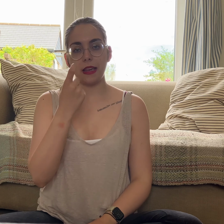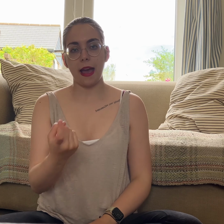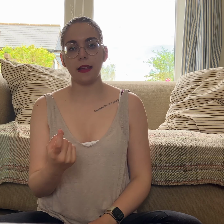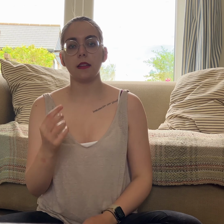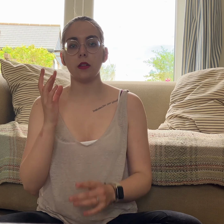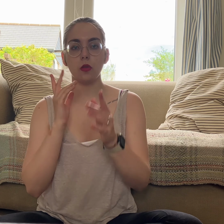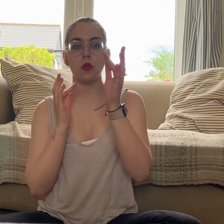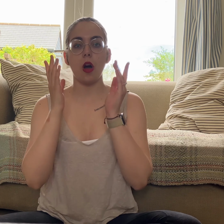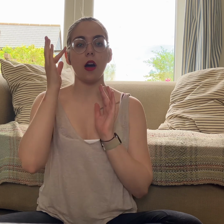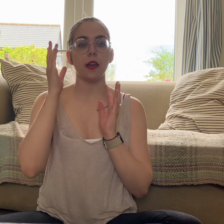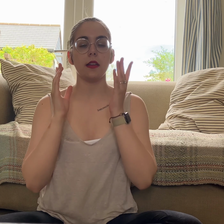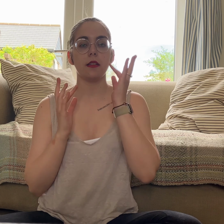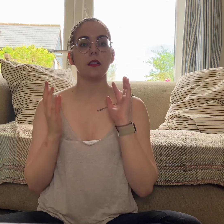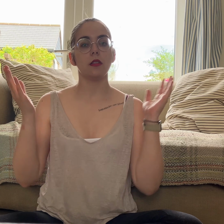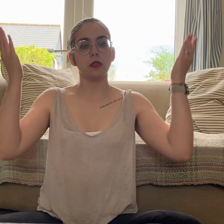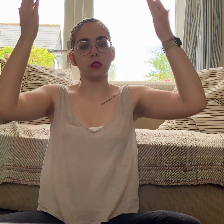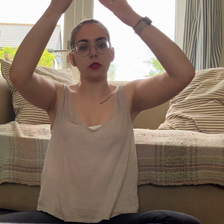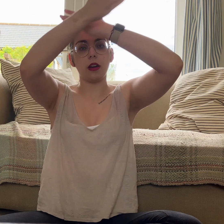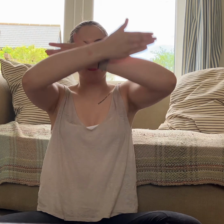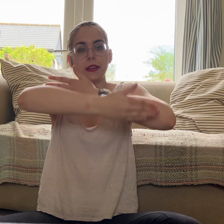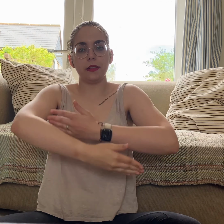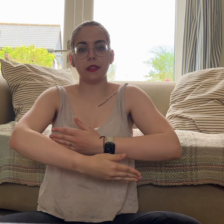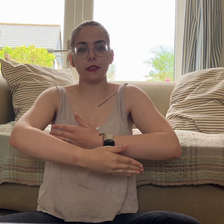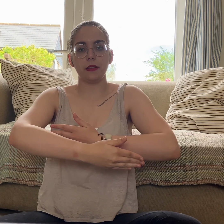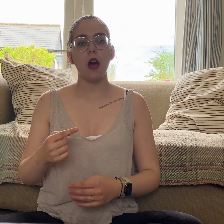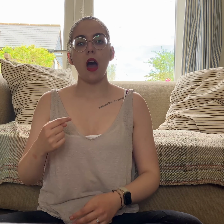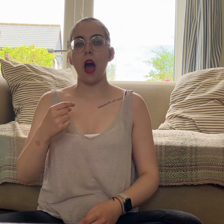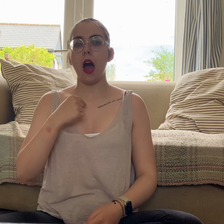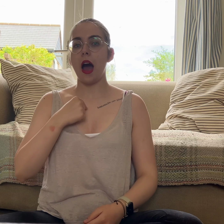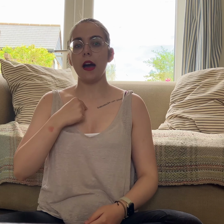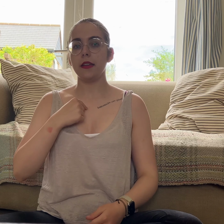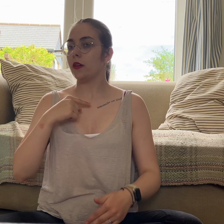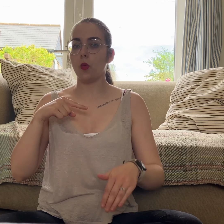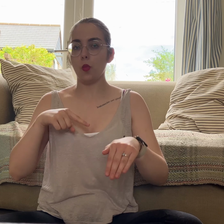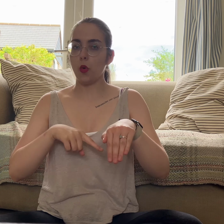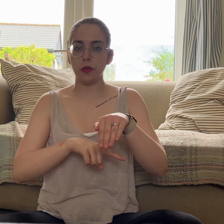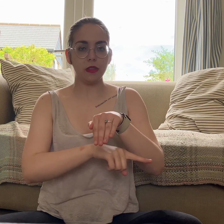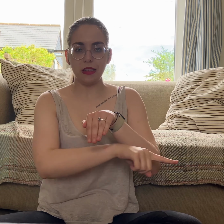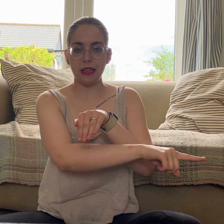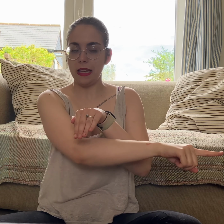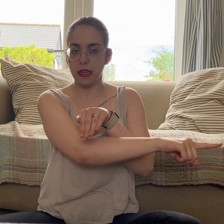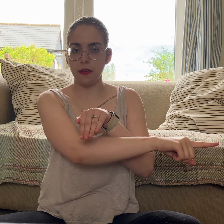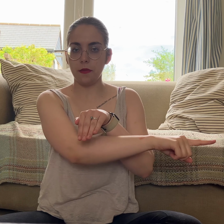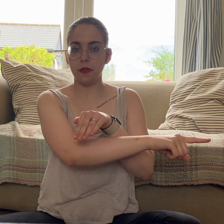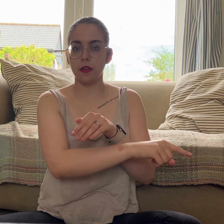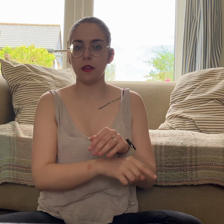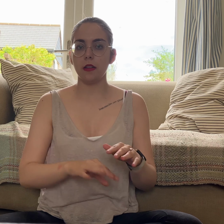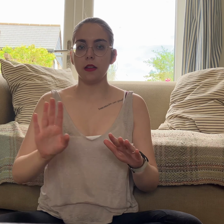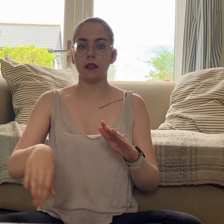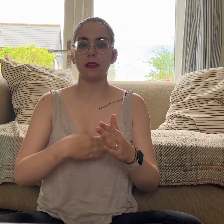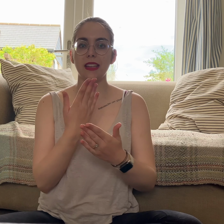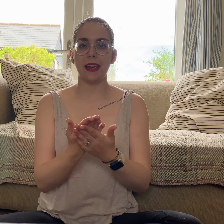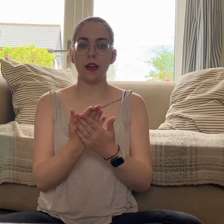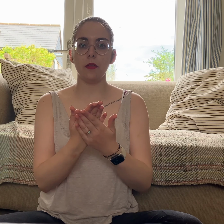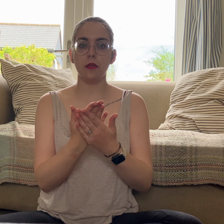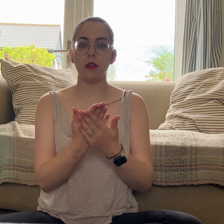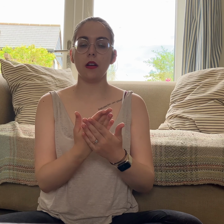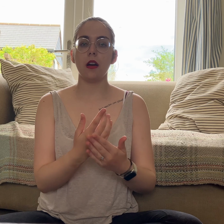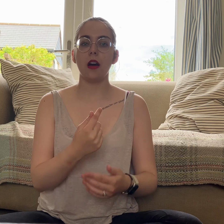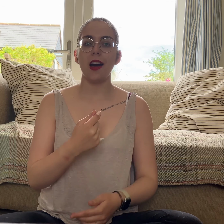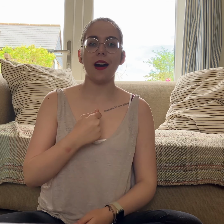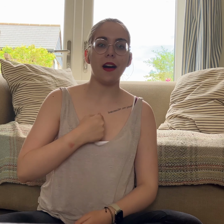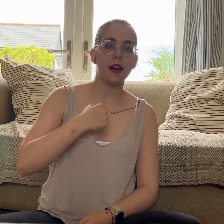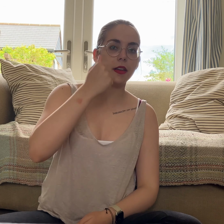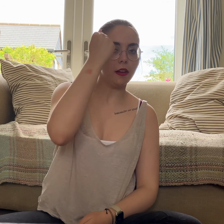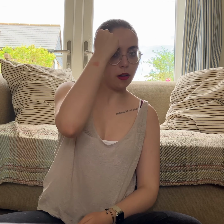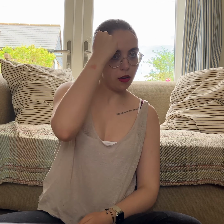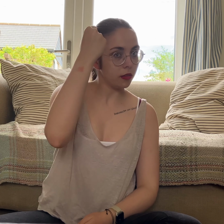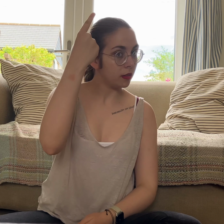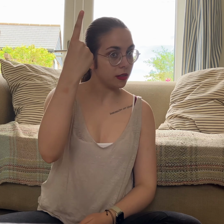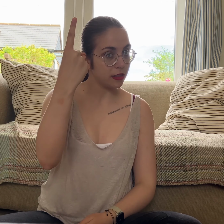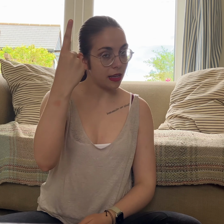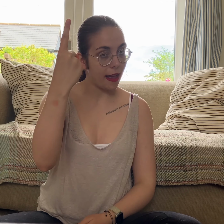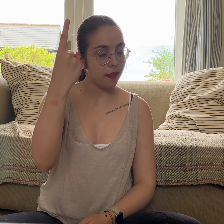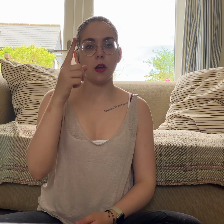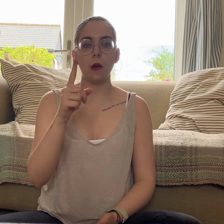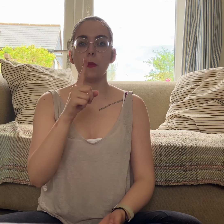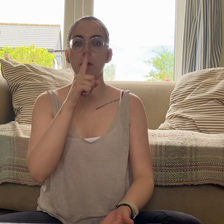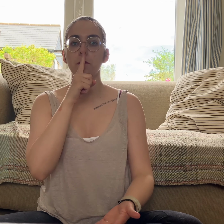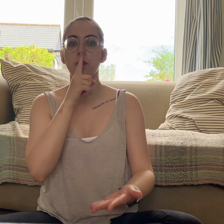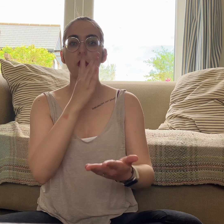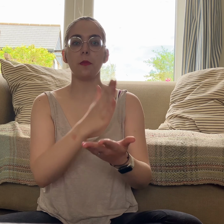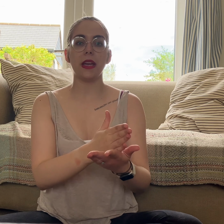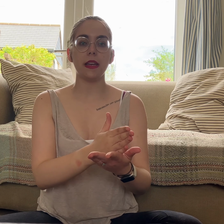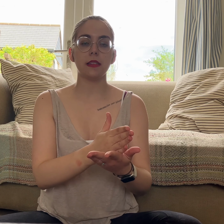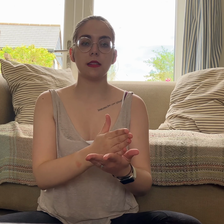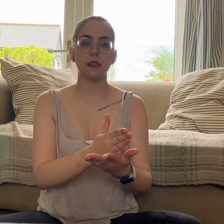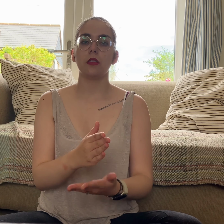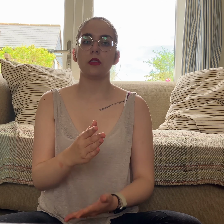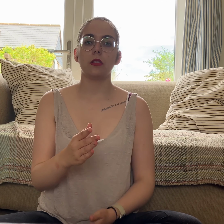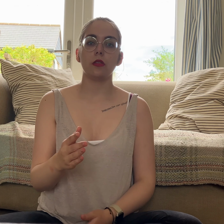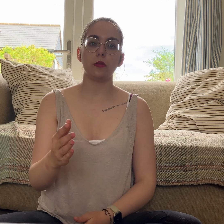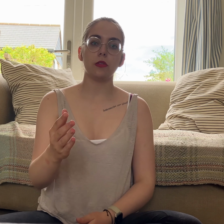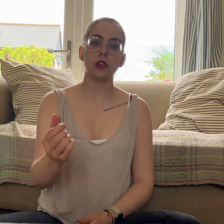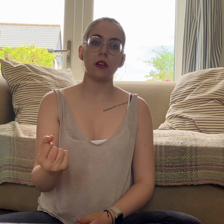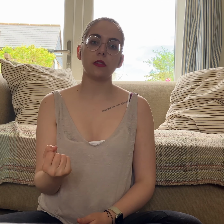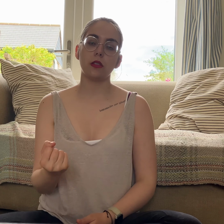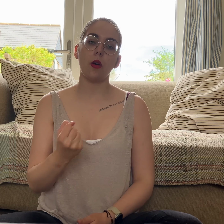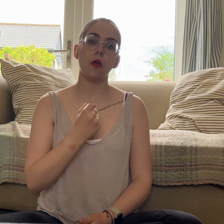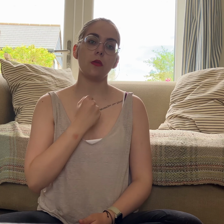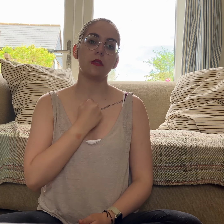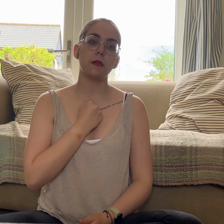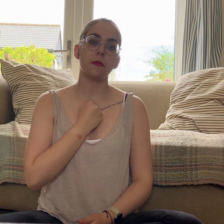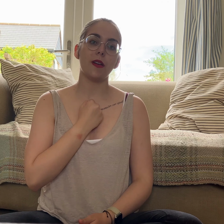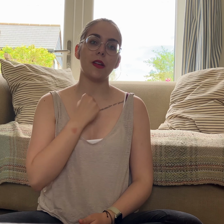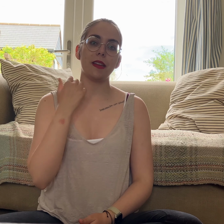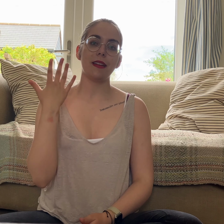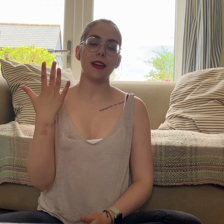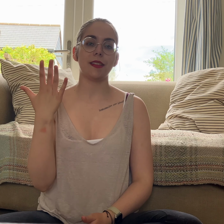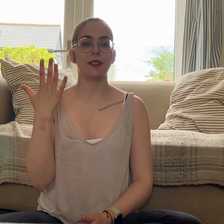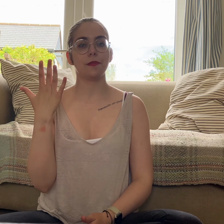can cry tonight. I won't leave until I understand. Promise you'll just hold my hand".